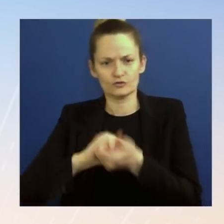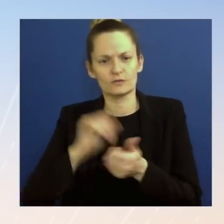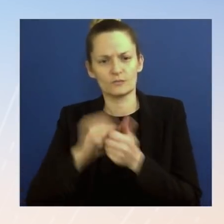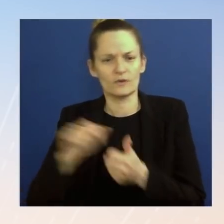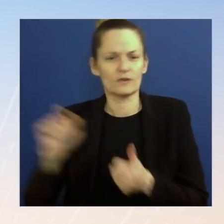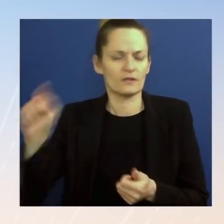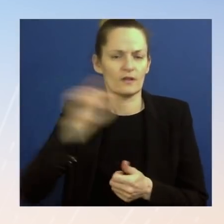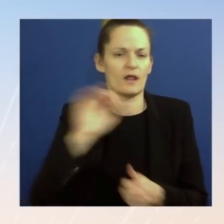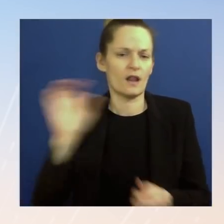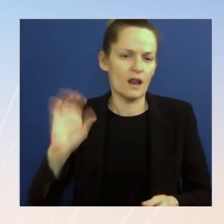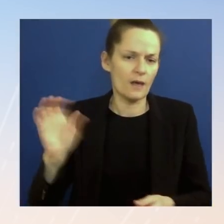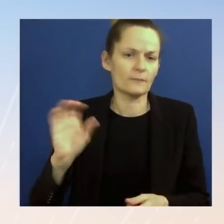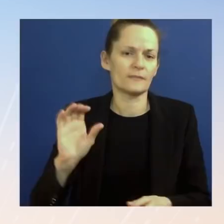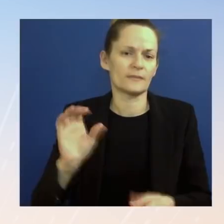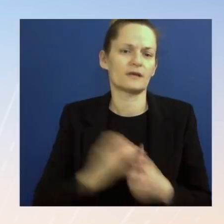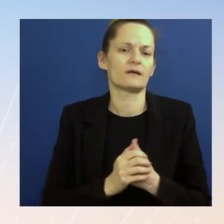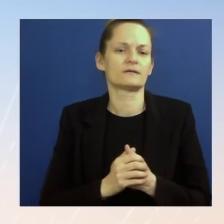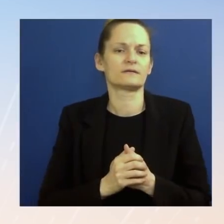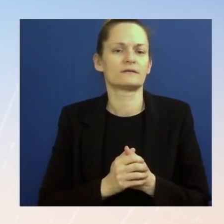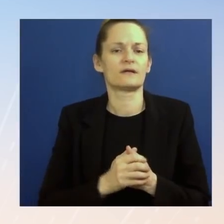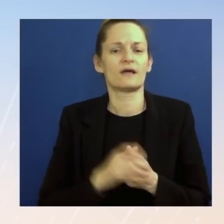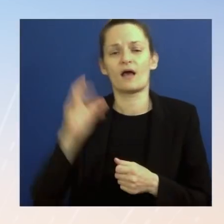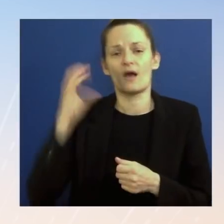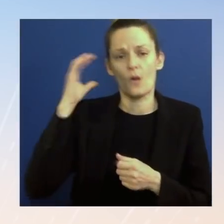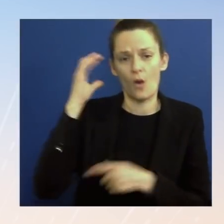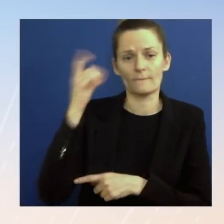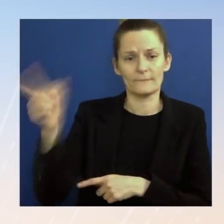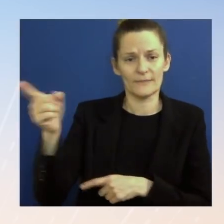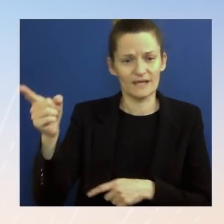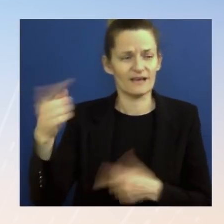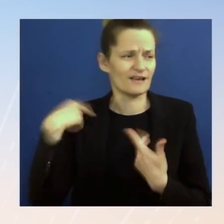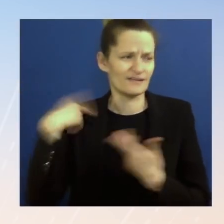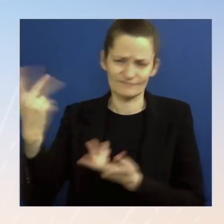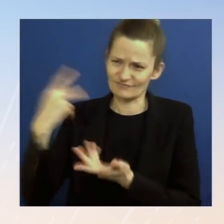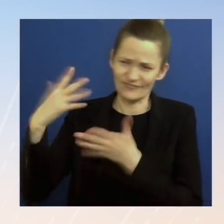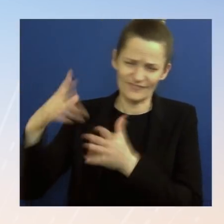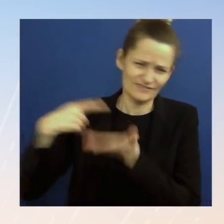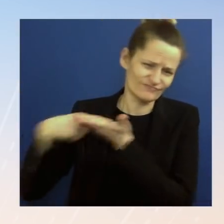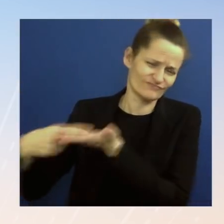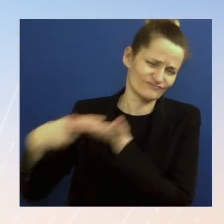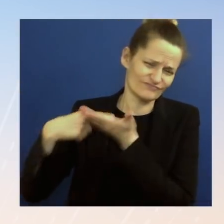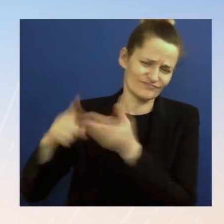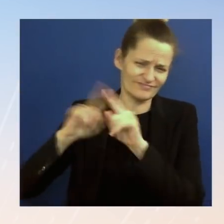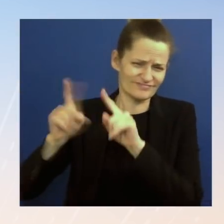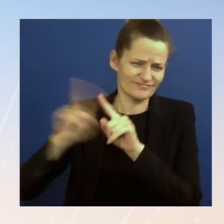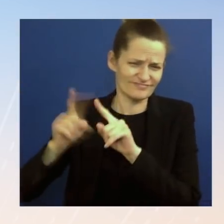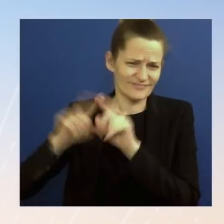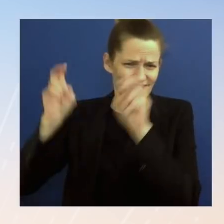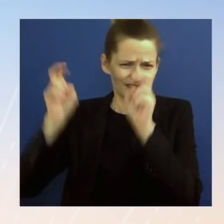energy security during their conversation. But beyond that, I don't have an update on what that might look like. The Press: Would you say that it is